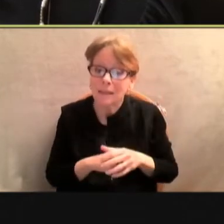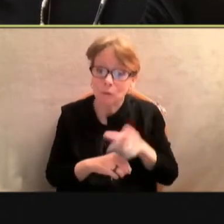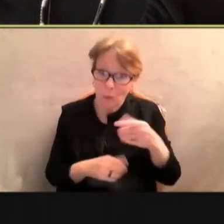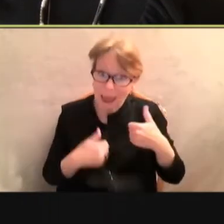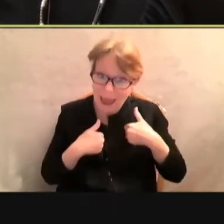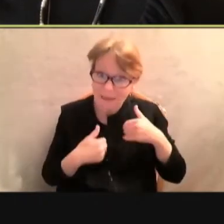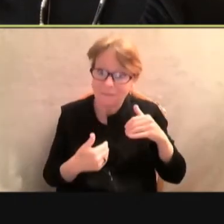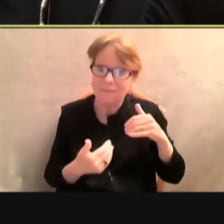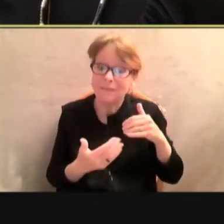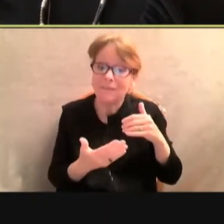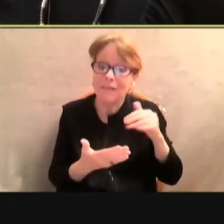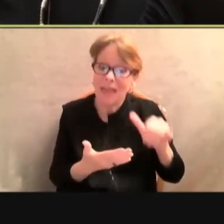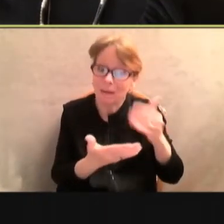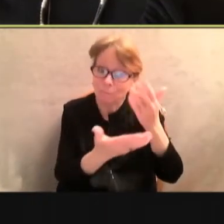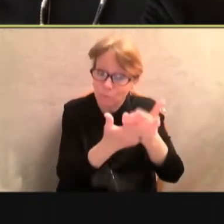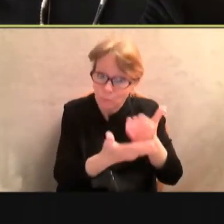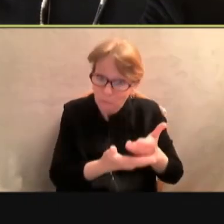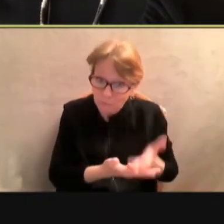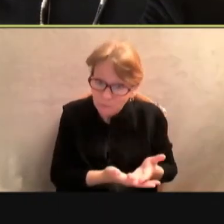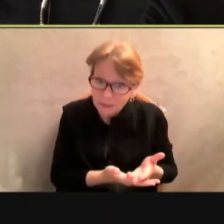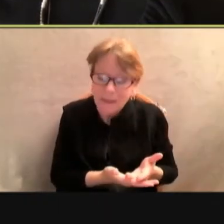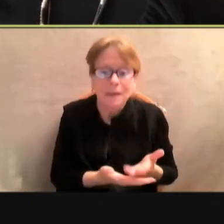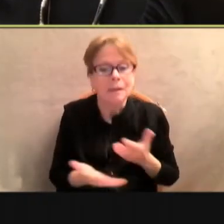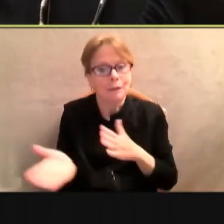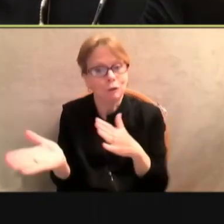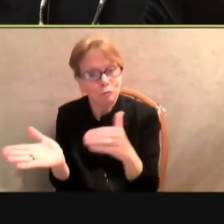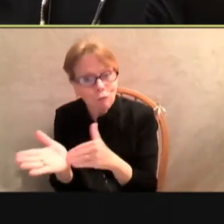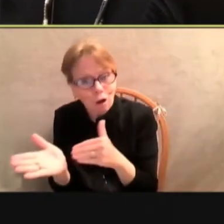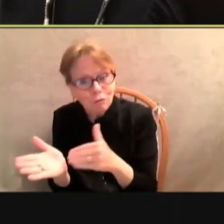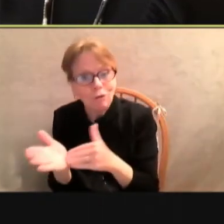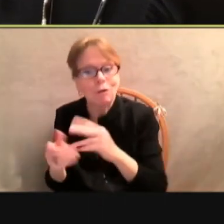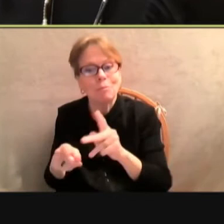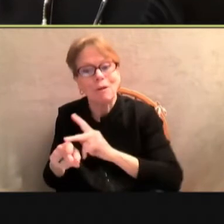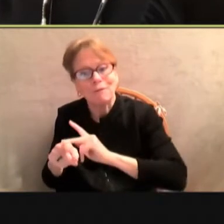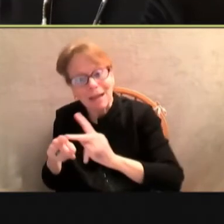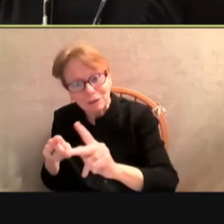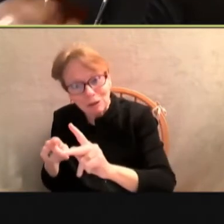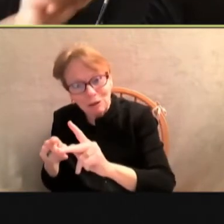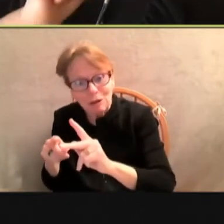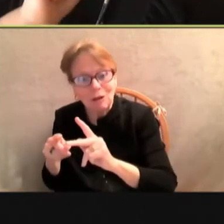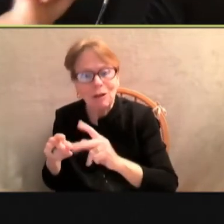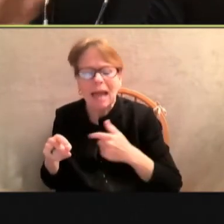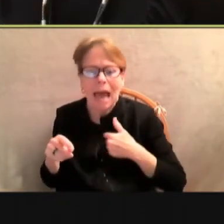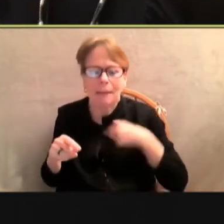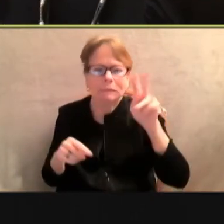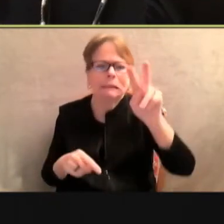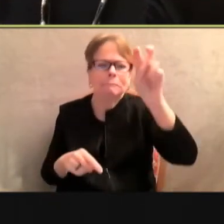submit other supporting documentation, and I know I'm skipping academic records, apologies